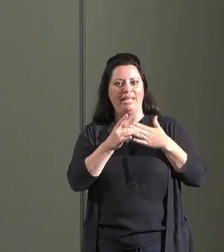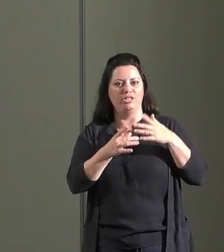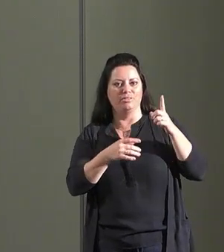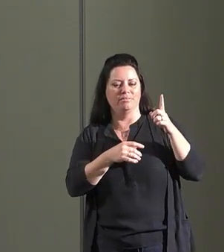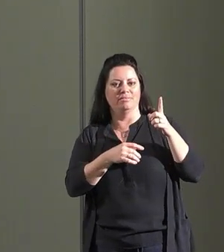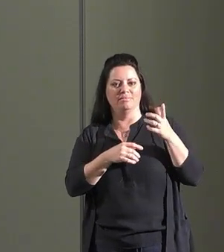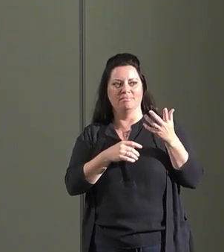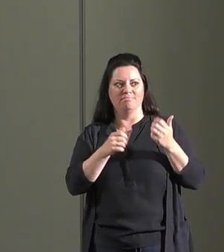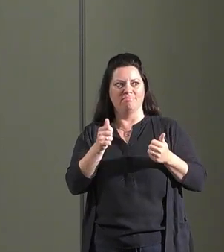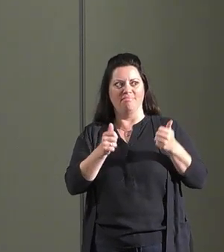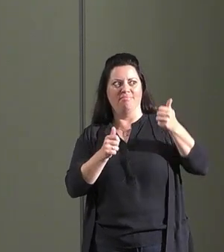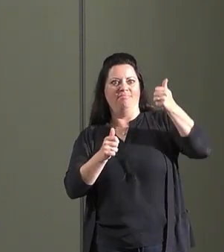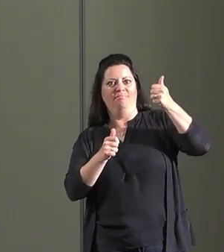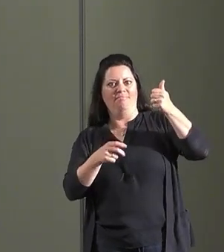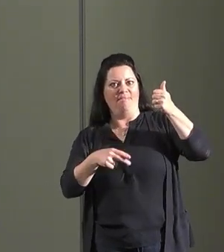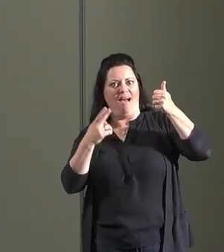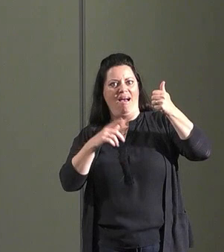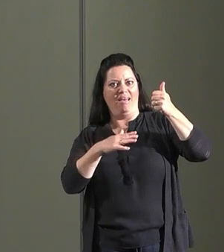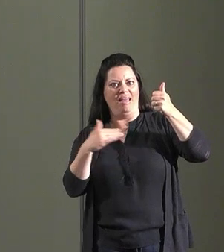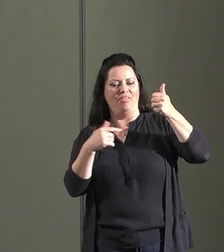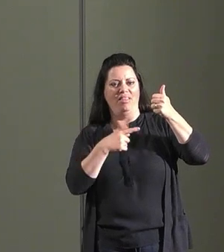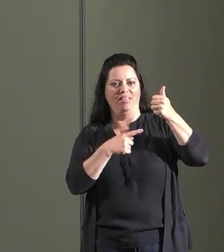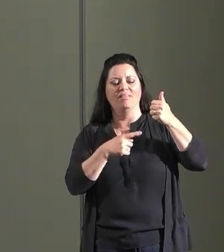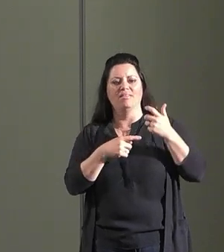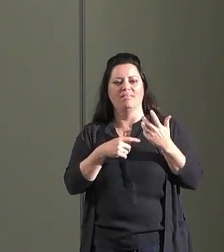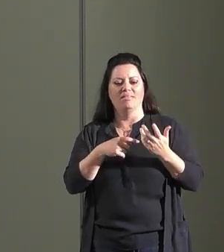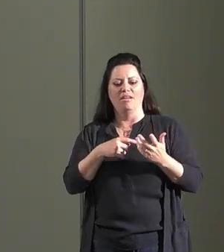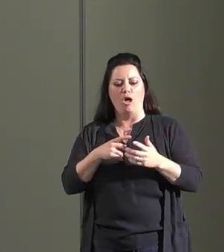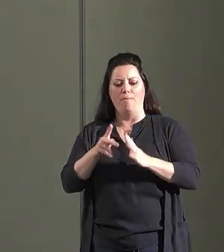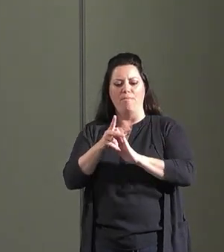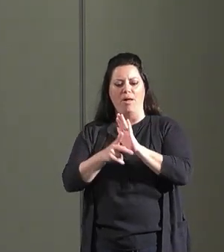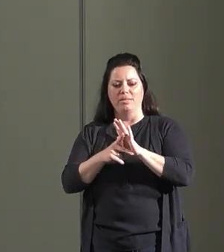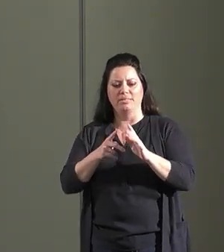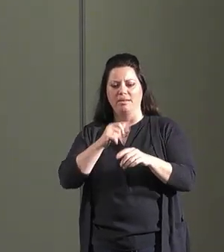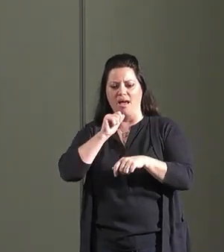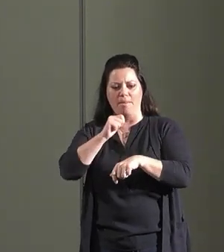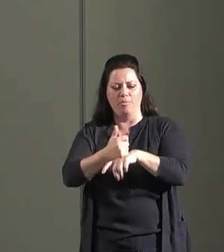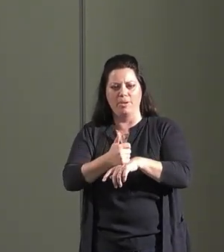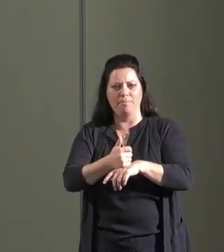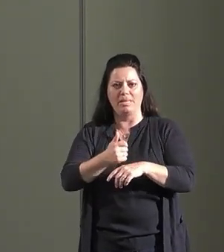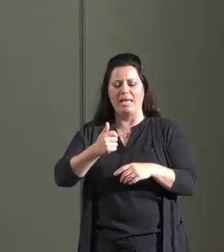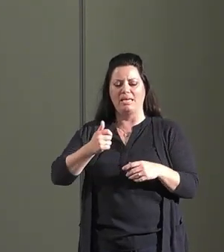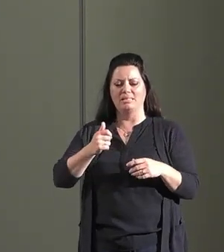You will not have a policy authoring process and put in place effective governance and